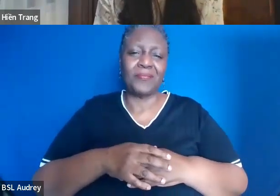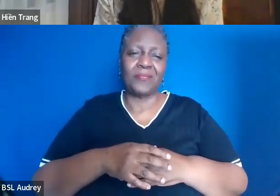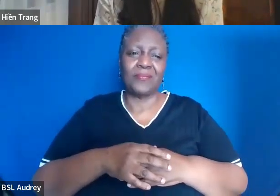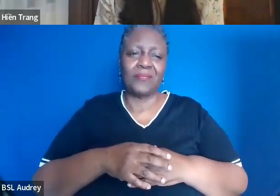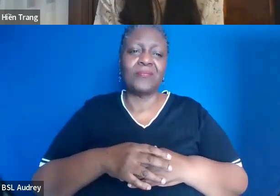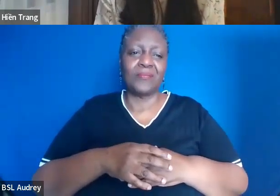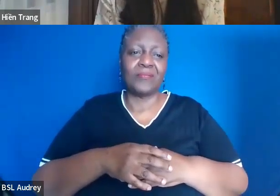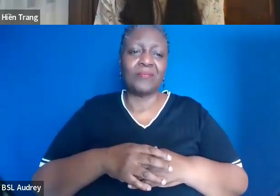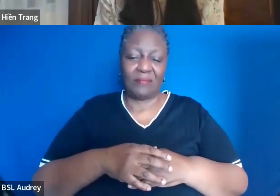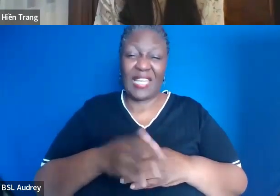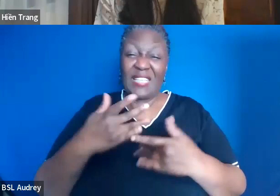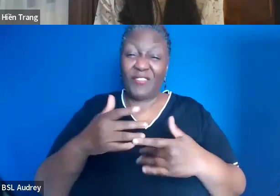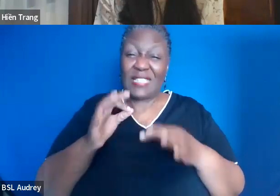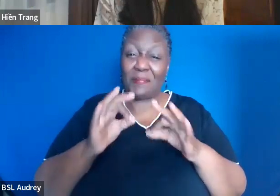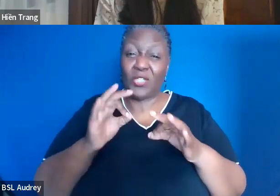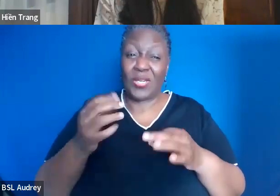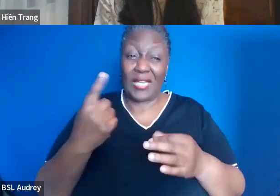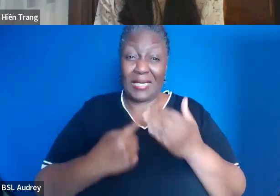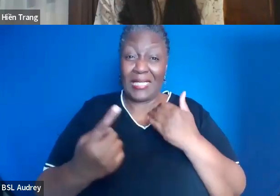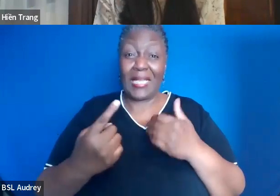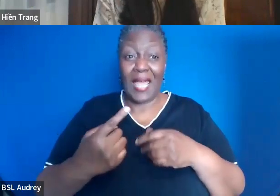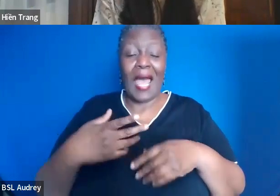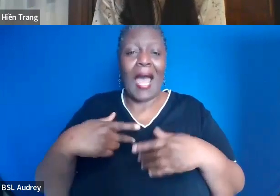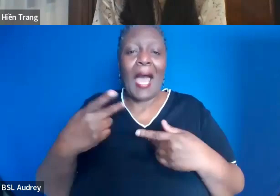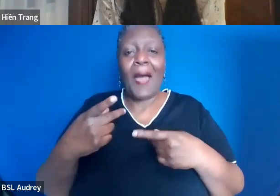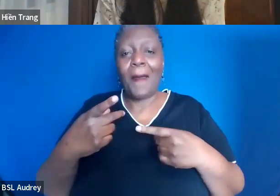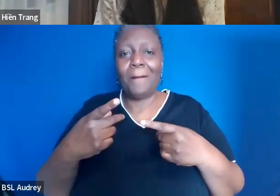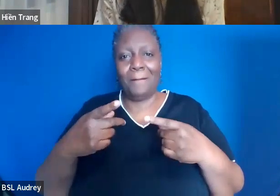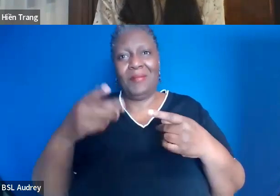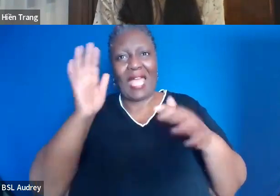it's very special for me as an Indonesian person as well to work with Vietnamese